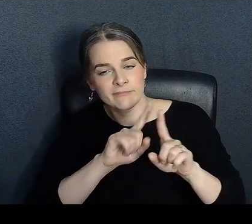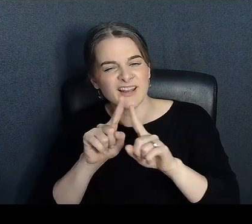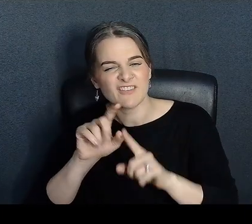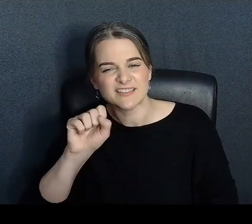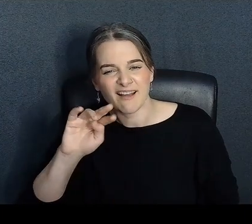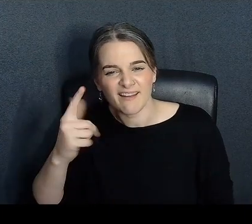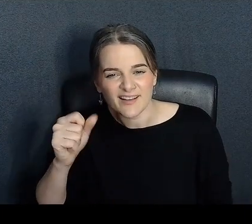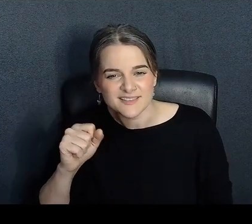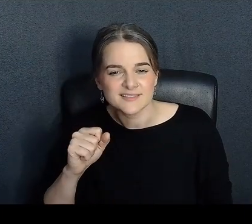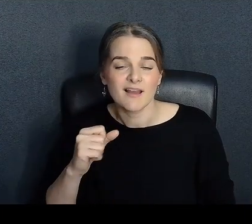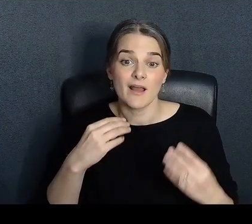signalers as well.